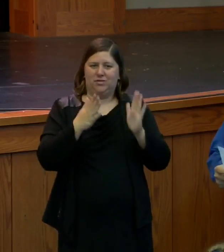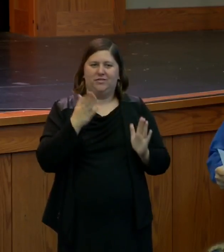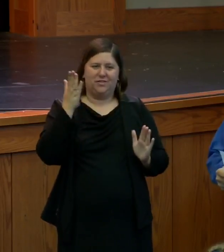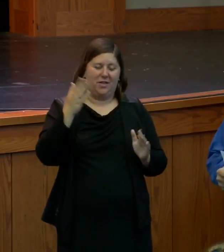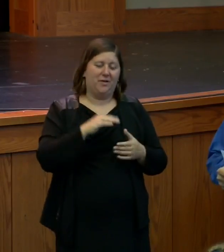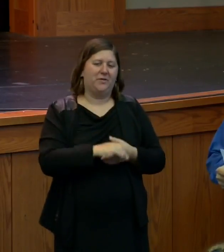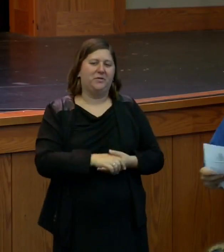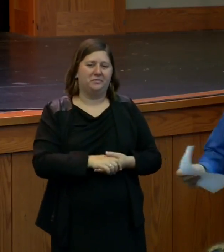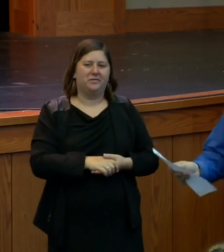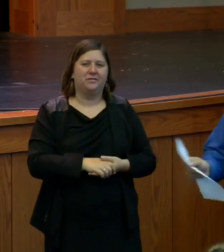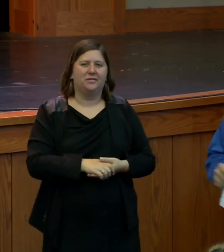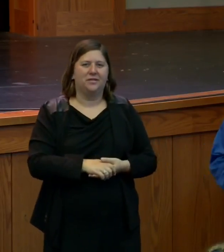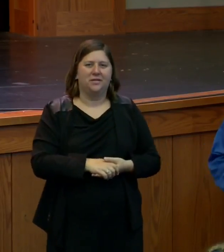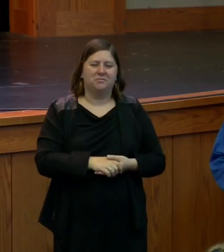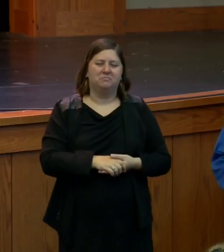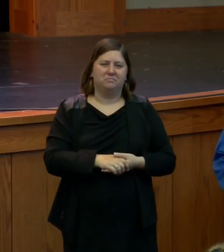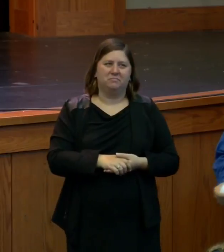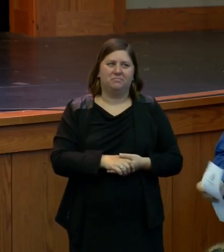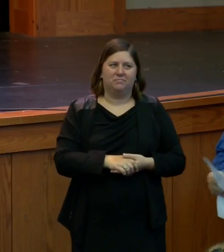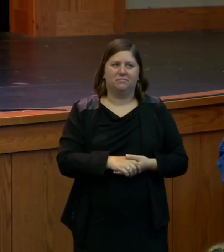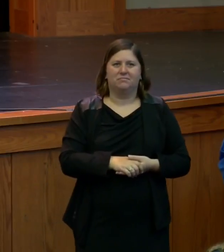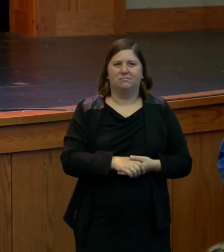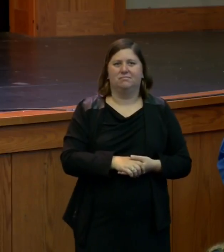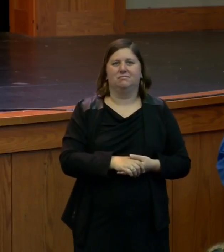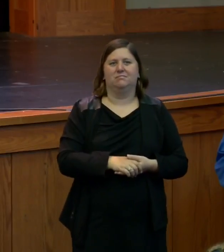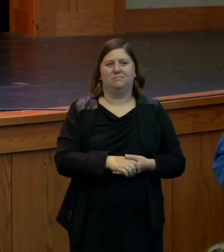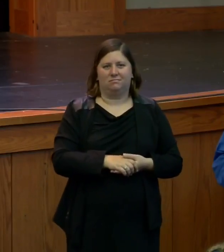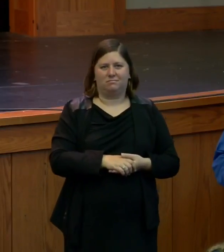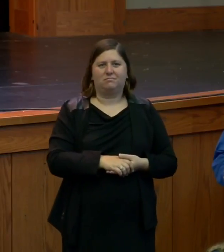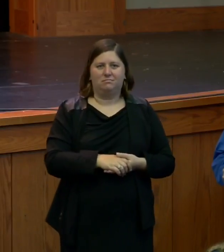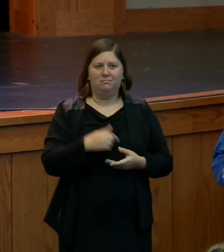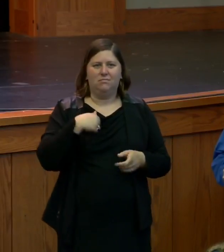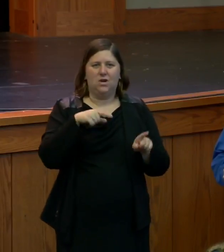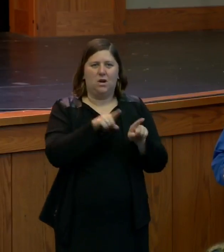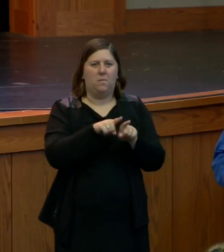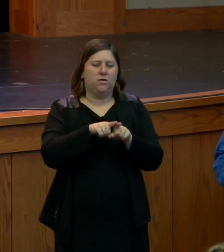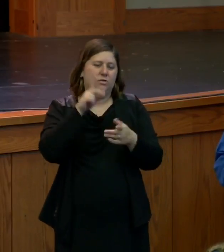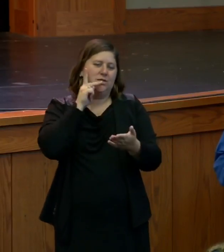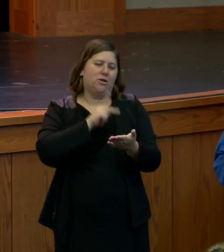BUT I'M ALSO THE SECRETARY OF THE D.C. STATEHOOD COALITION AND